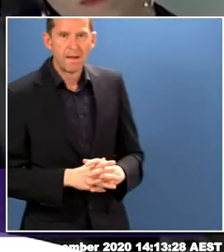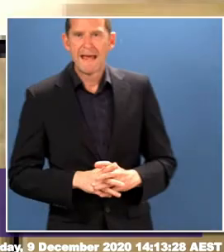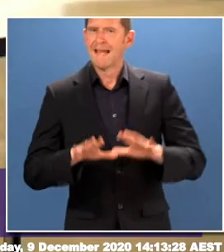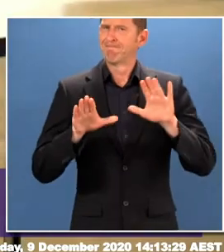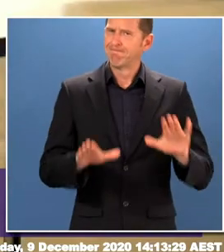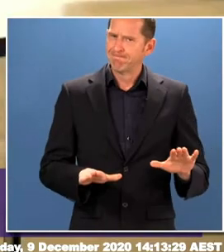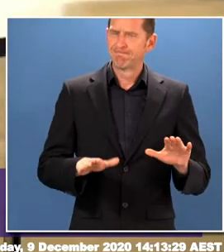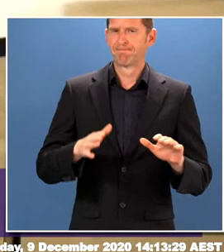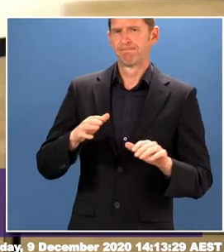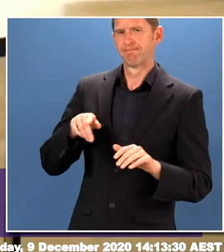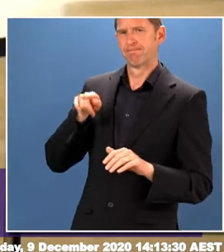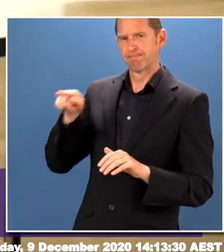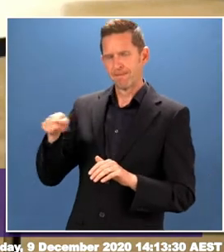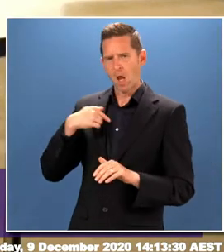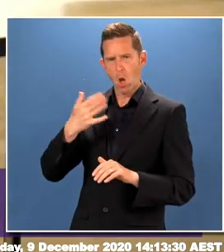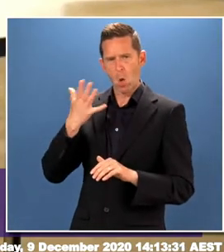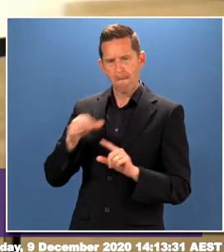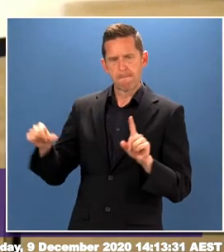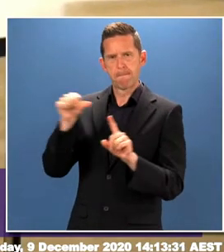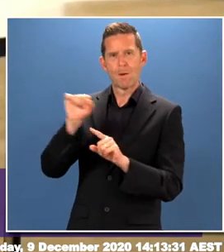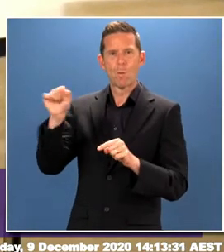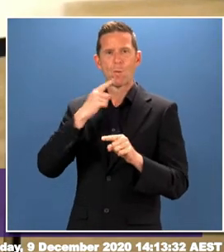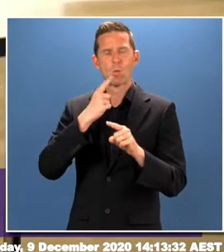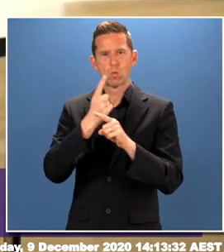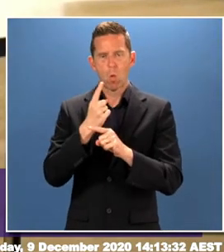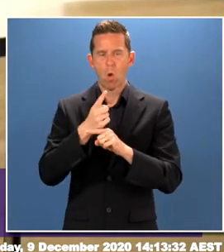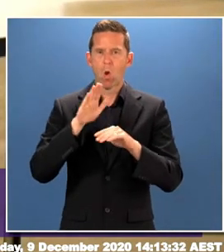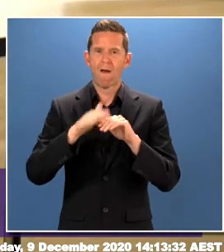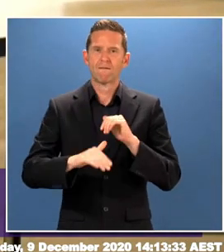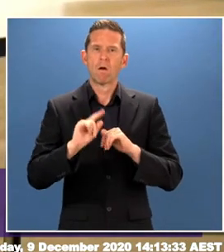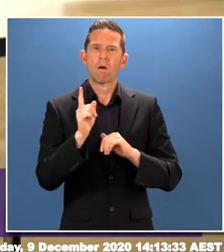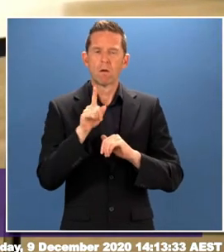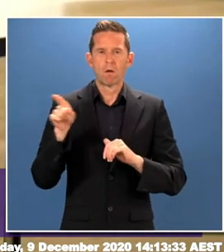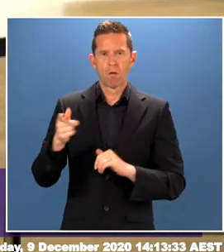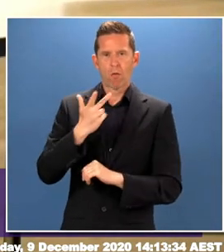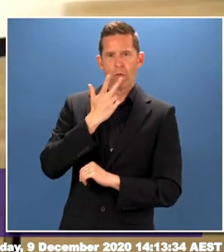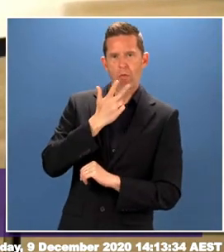I just wanted to go back to the counterfeiting and avoiding and those